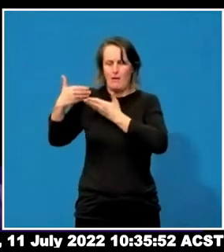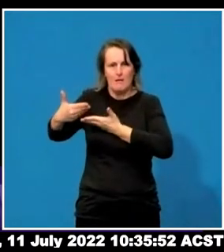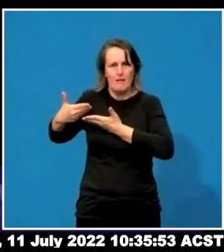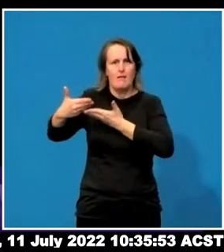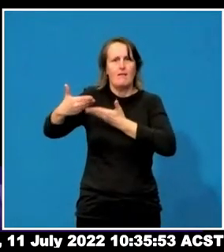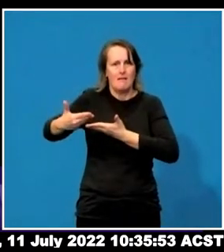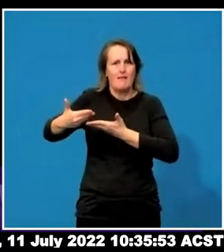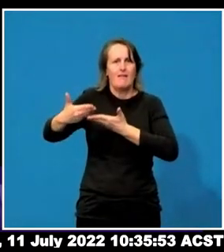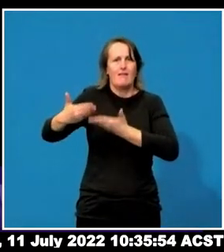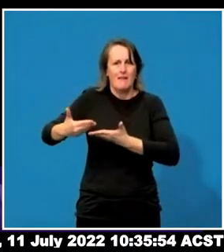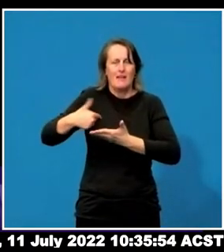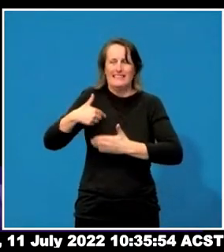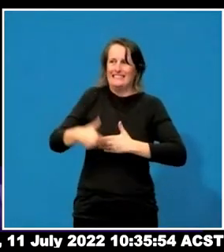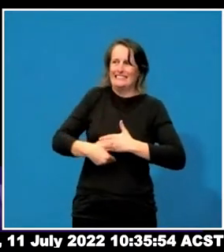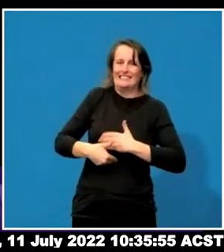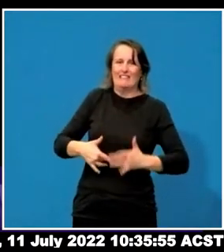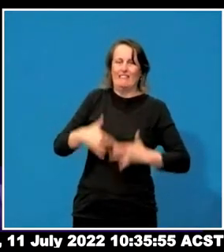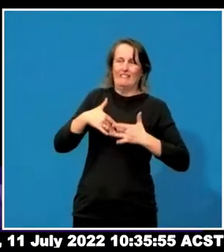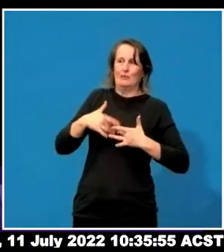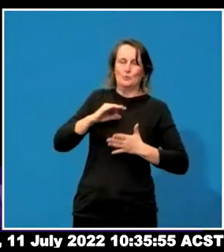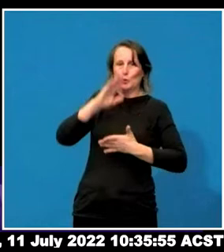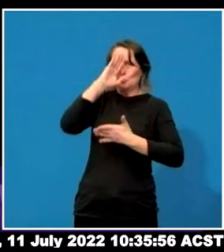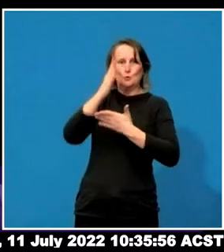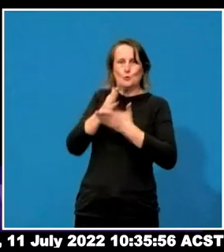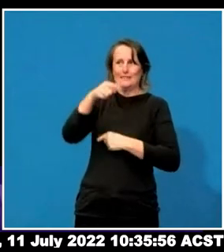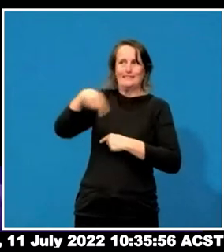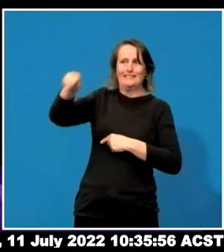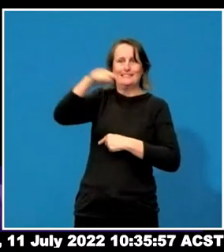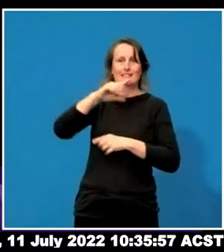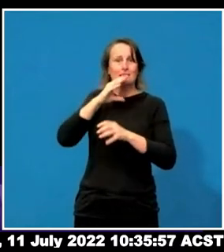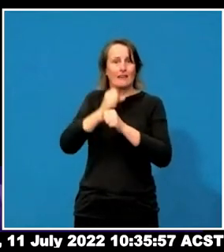with endemic poverty in some areas and lack of decent housing in many remote communities.